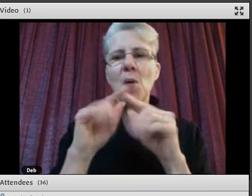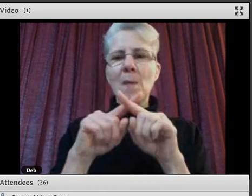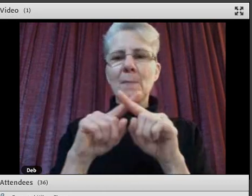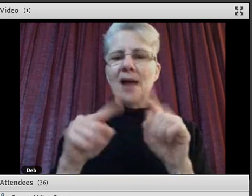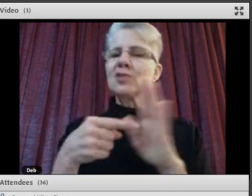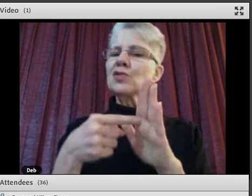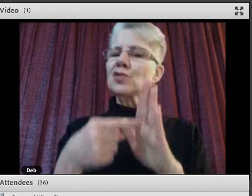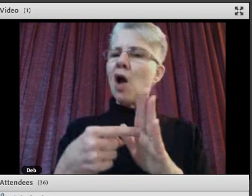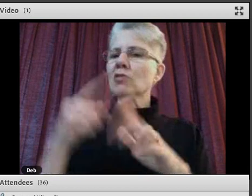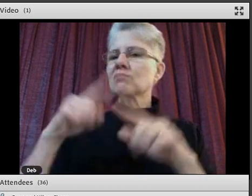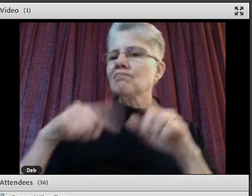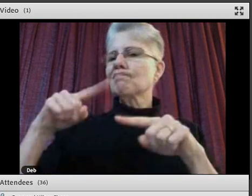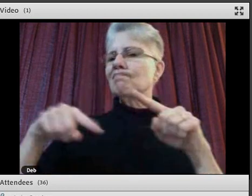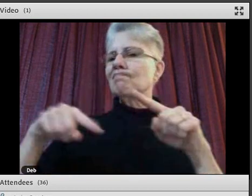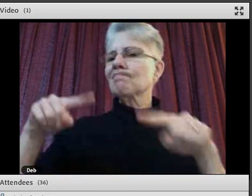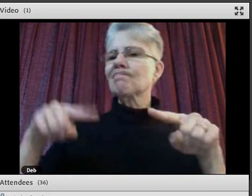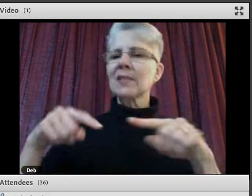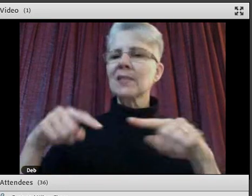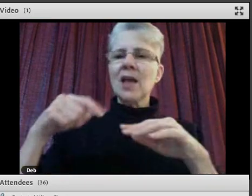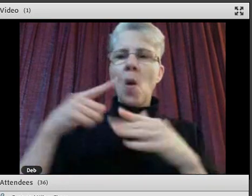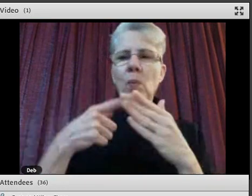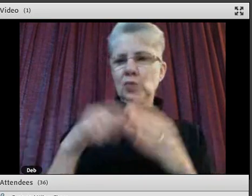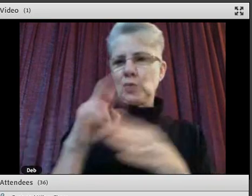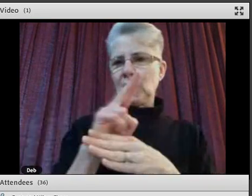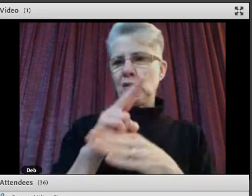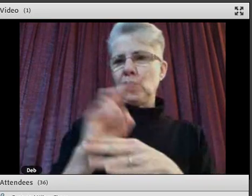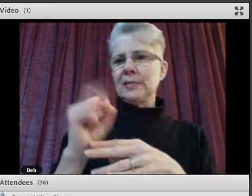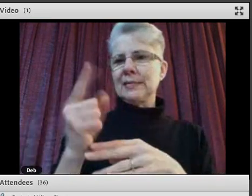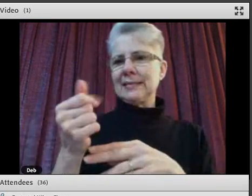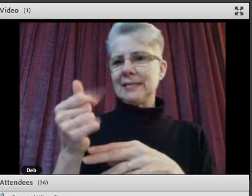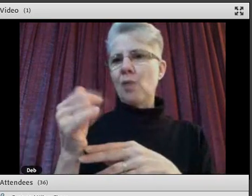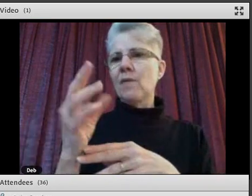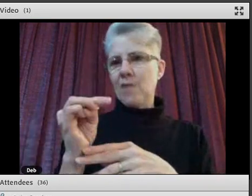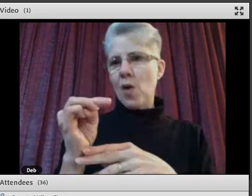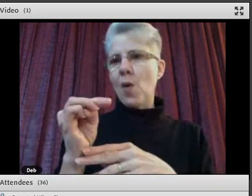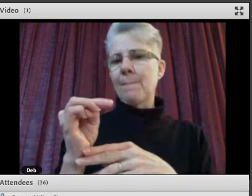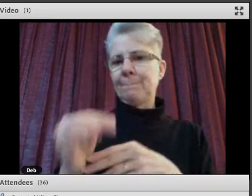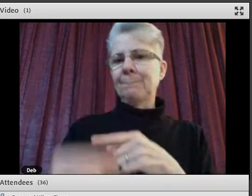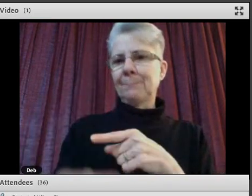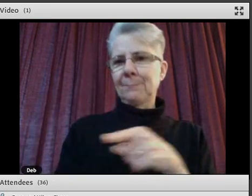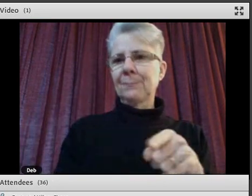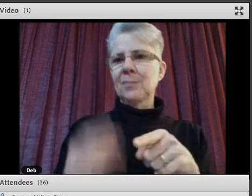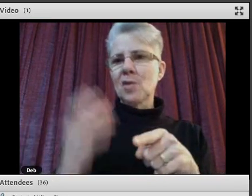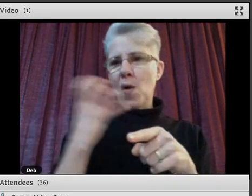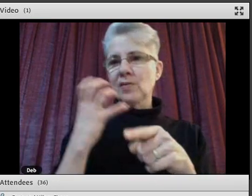But it just shows you really the depth and breadth that you can get into with the Styrofoam art.